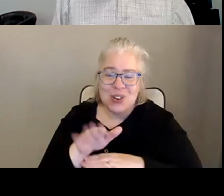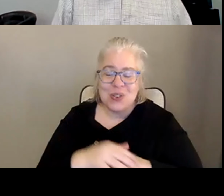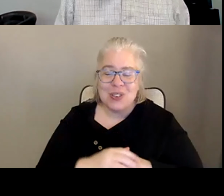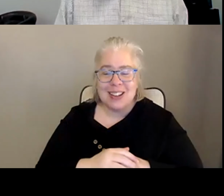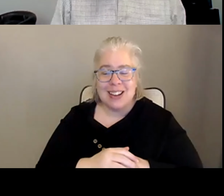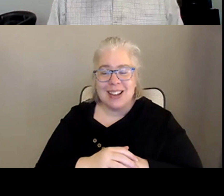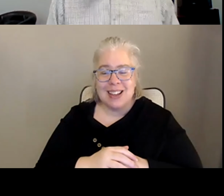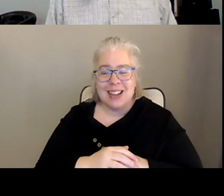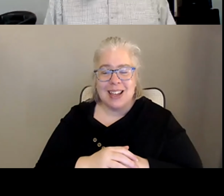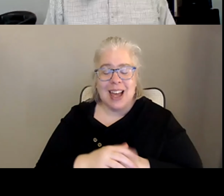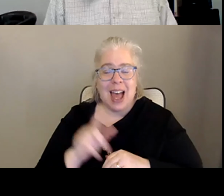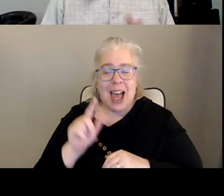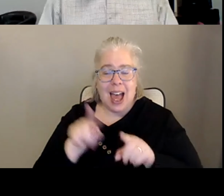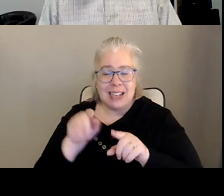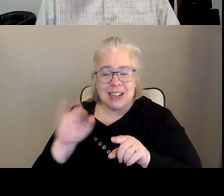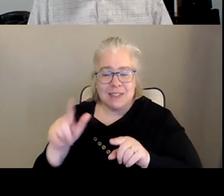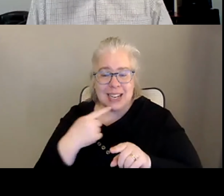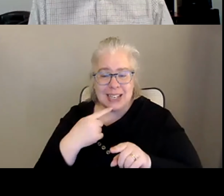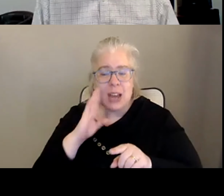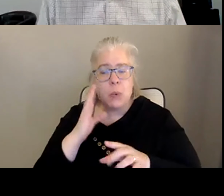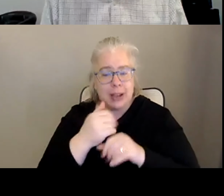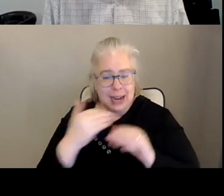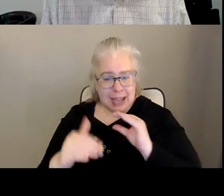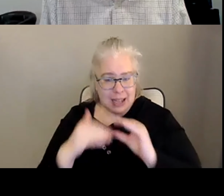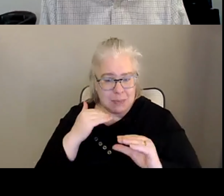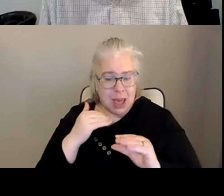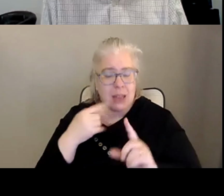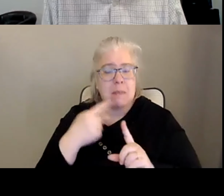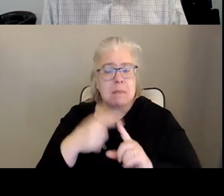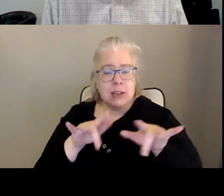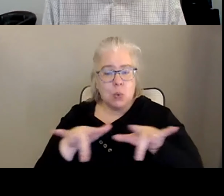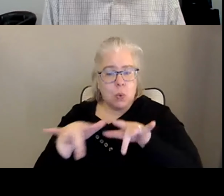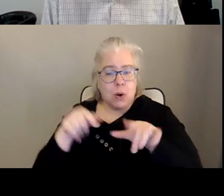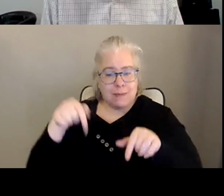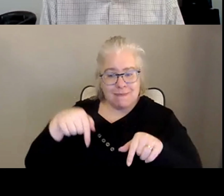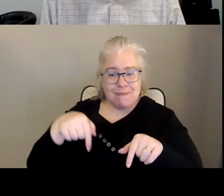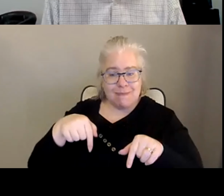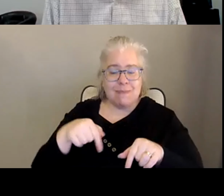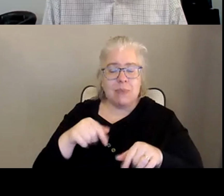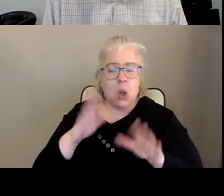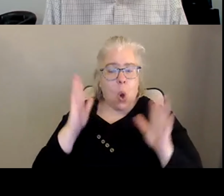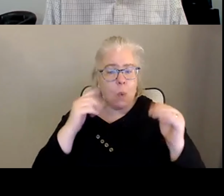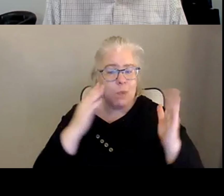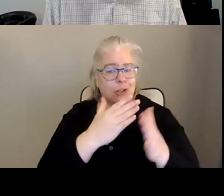As Tiffany said, you'll get an email and you'll get a recording of the session here. I hope you'll share it with anybody in your organization